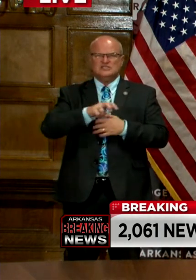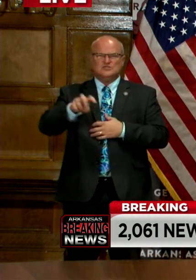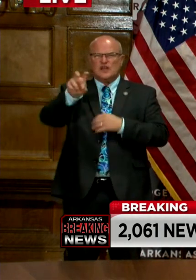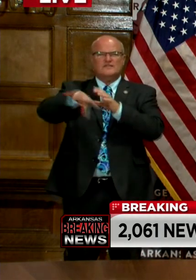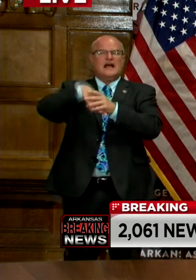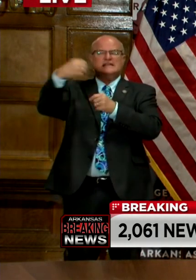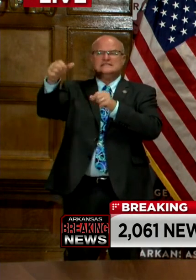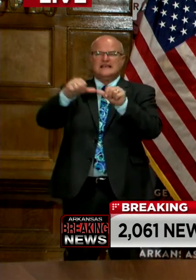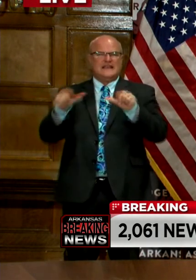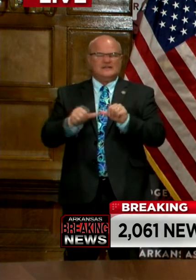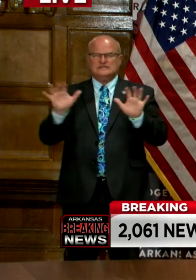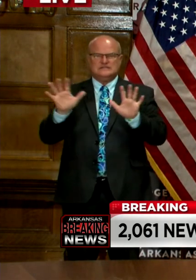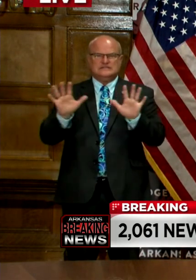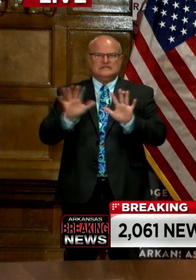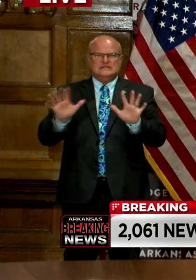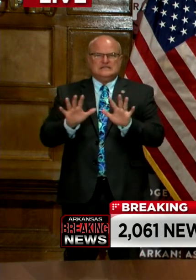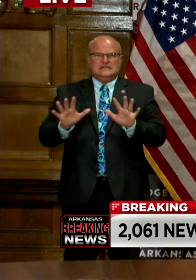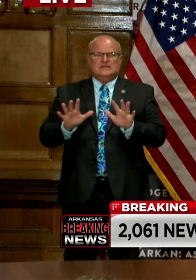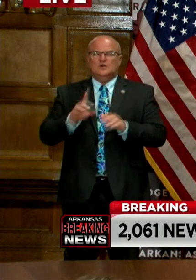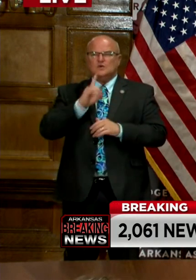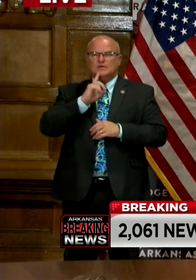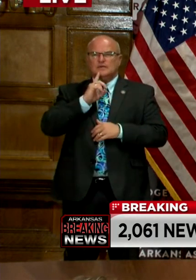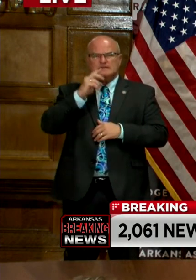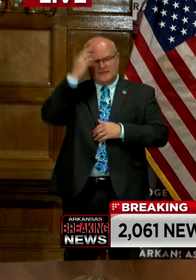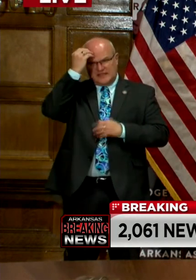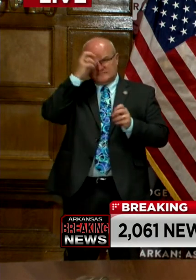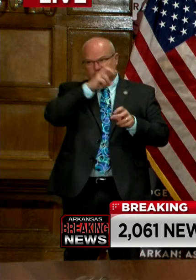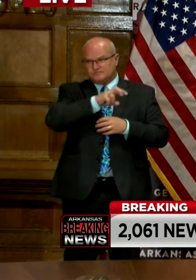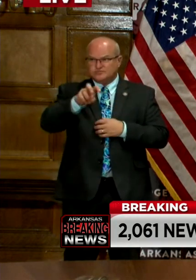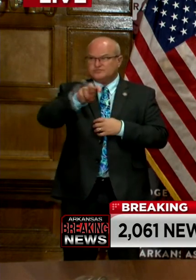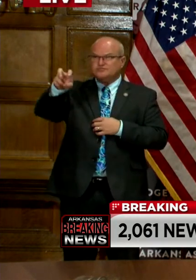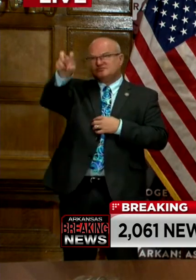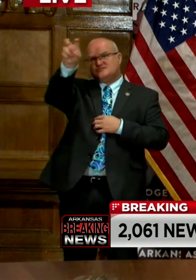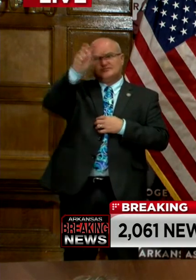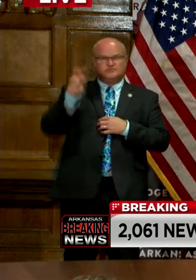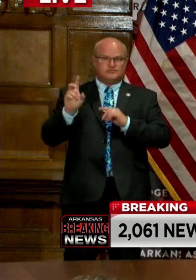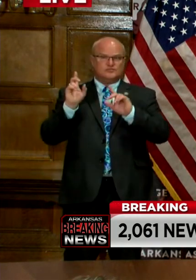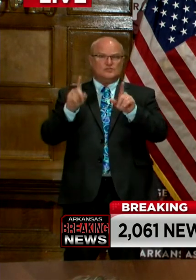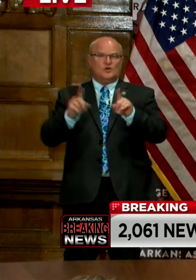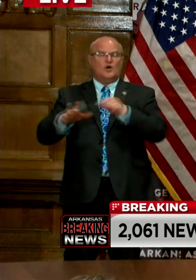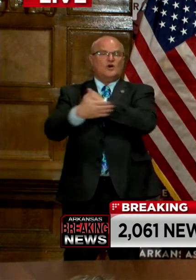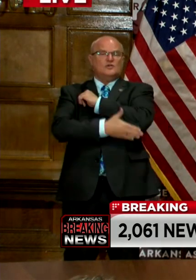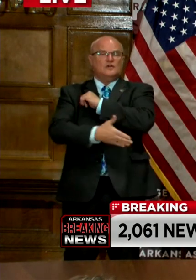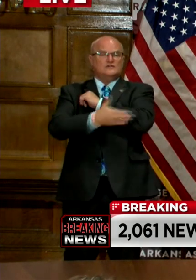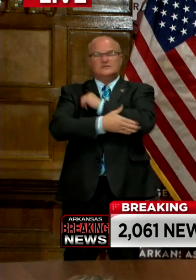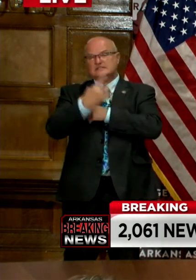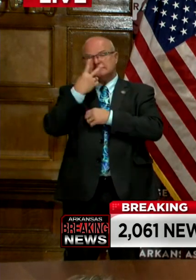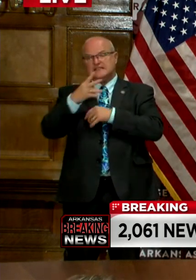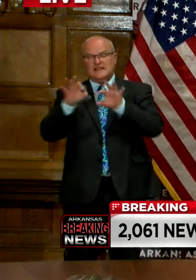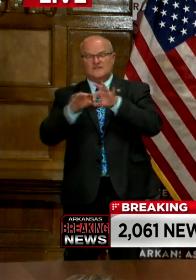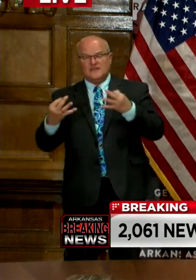DISTANCE. THE CDC HAS GUIDELINES. TRAVEL OUTSIDE OF AREA.